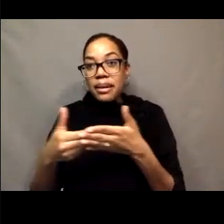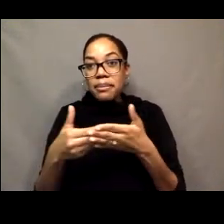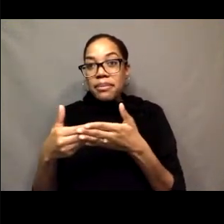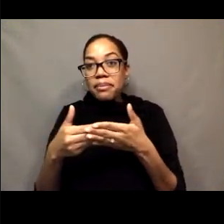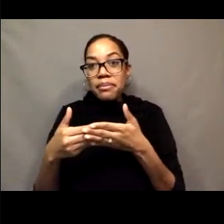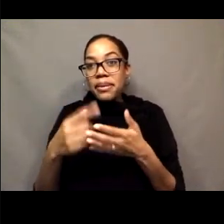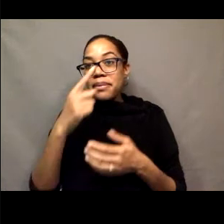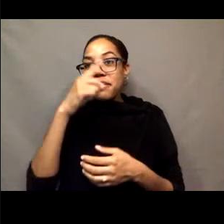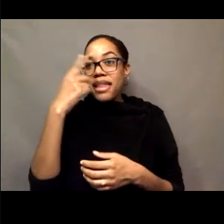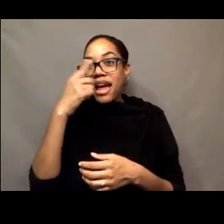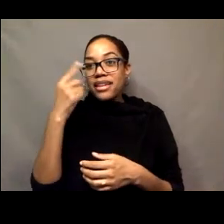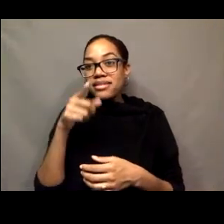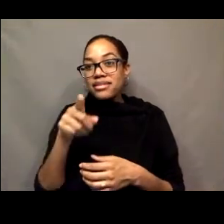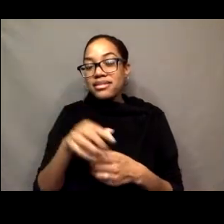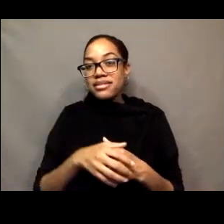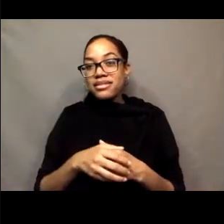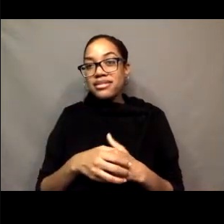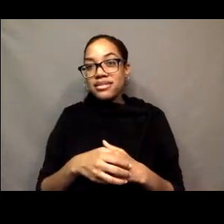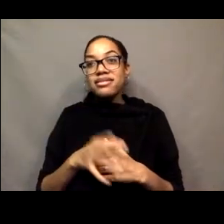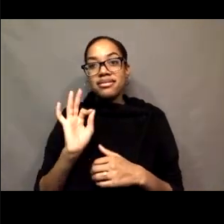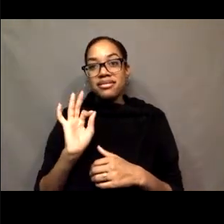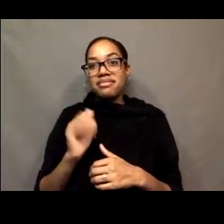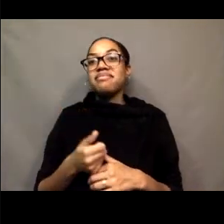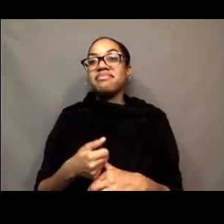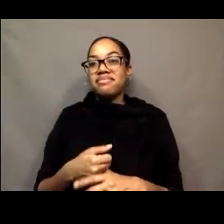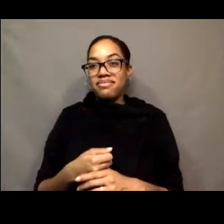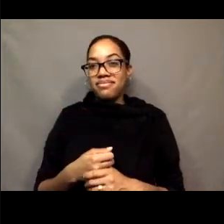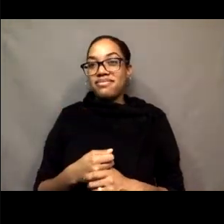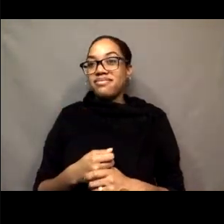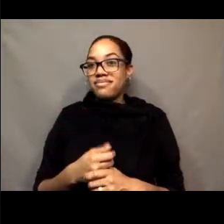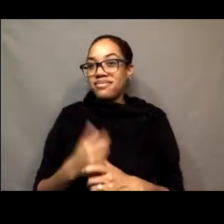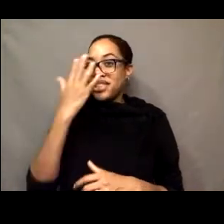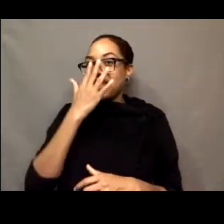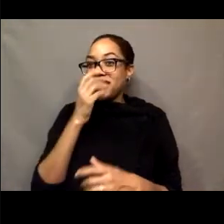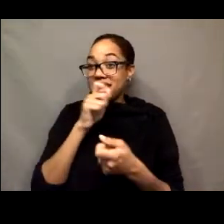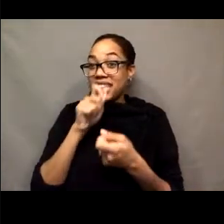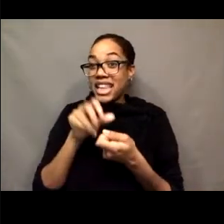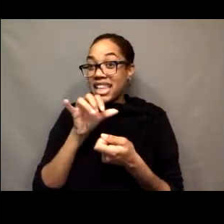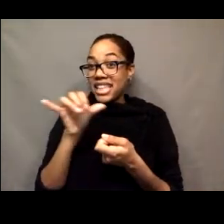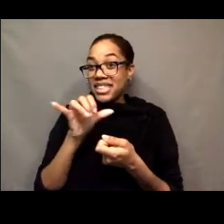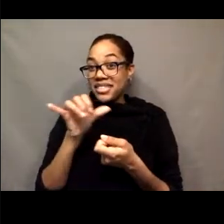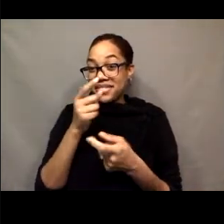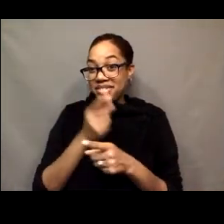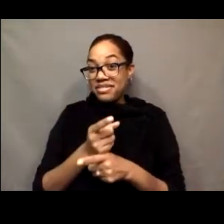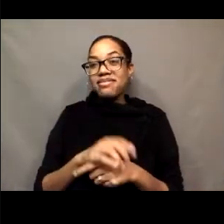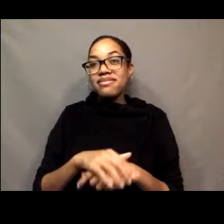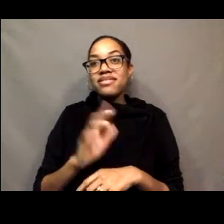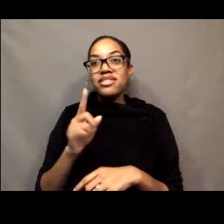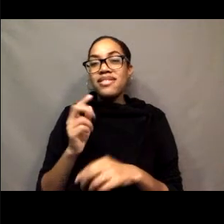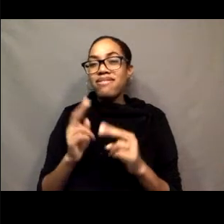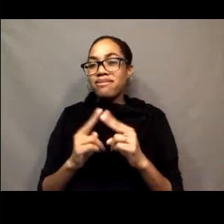Boop. [Grace] Perfect. Right there, yeah. It's exactly like an abalone it's just very small.